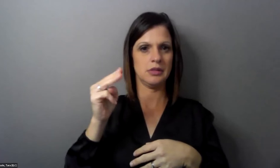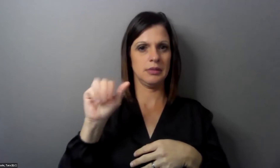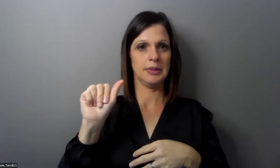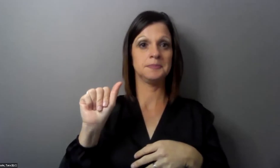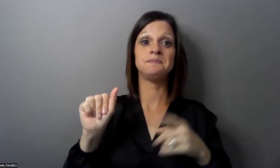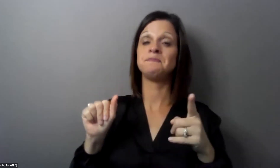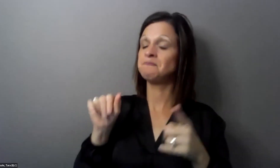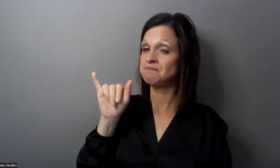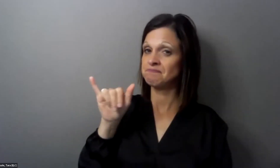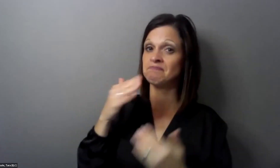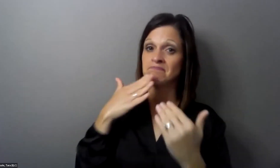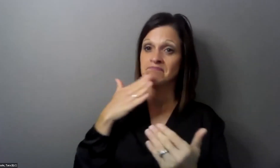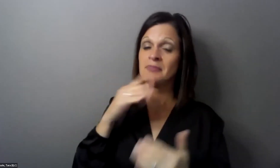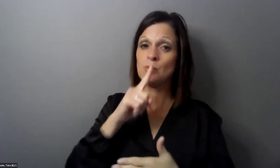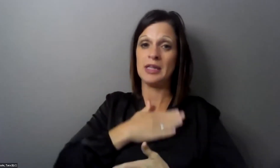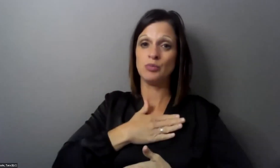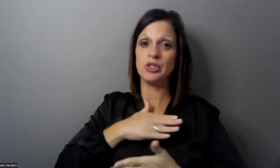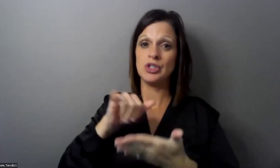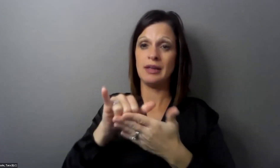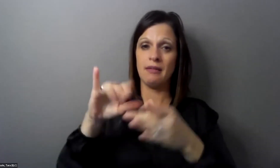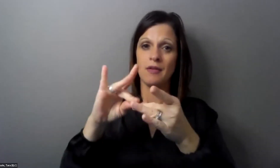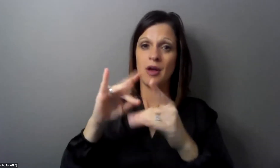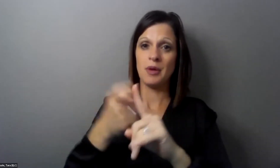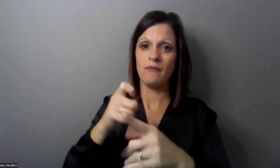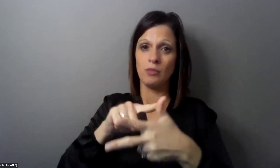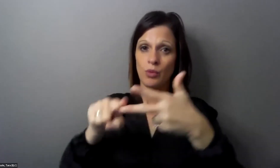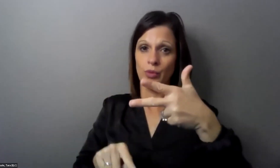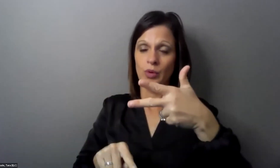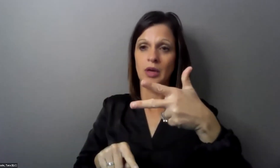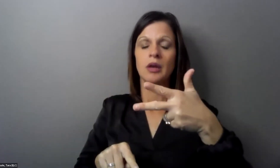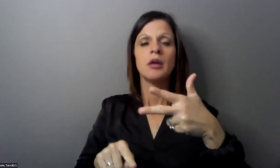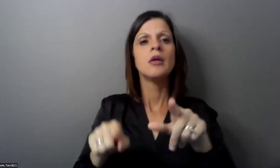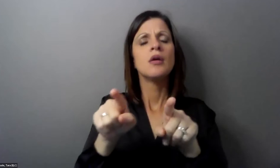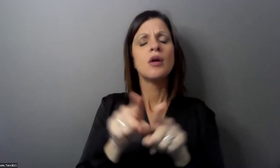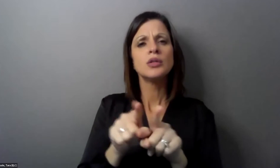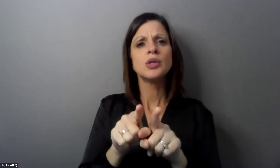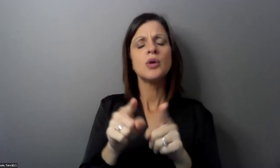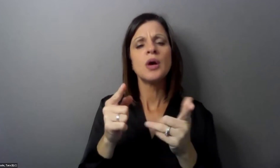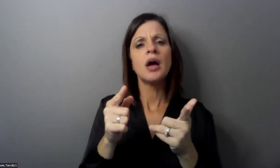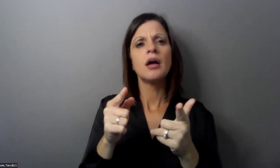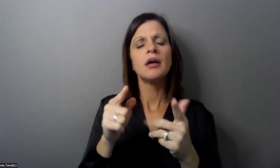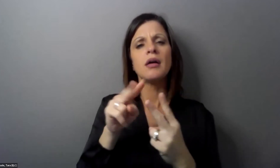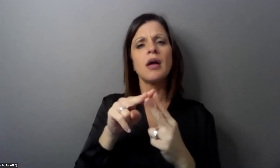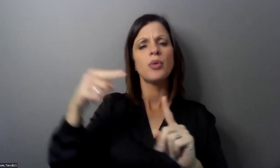There is a couple of points I think we can dive a little deeper into.